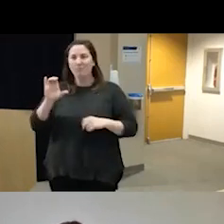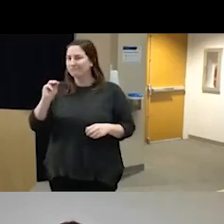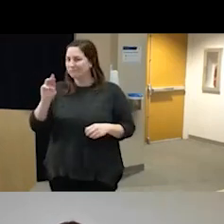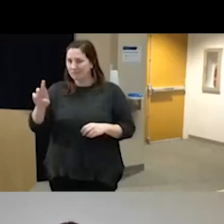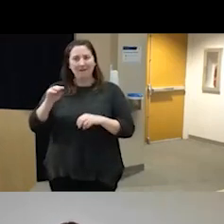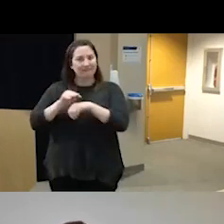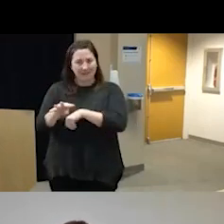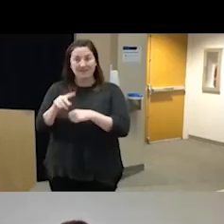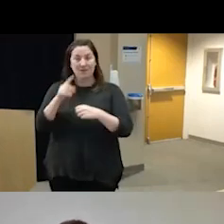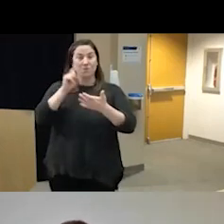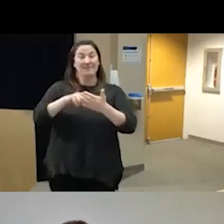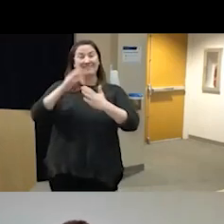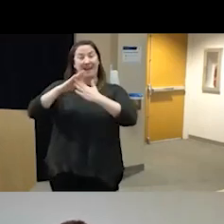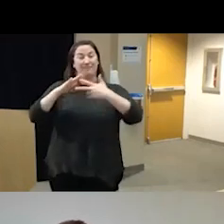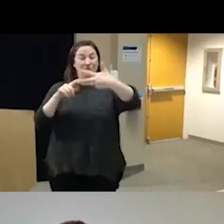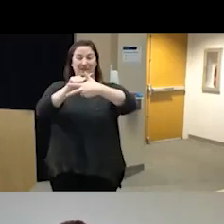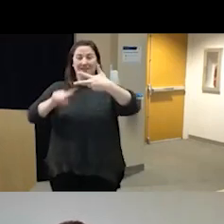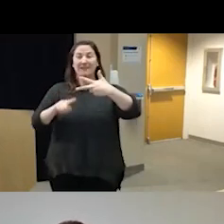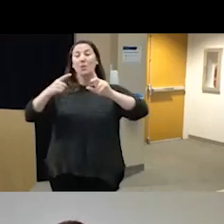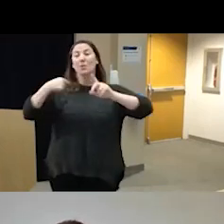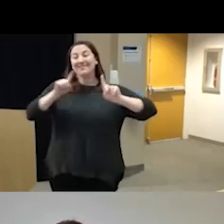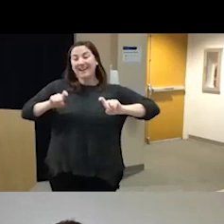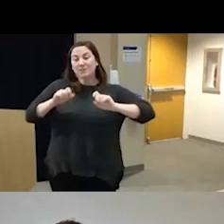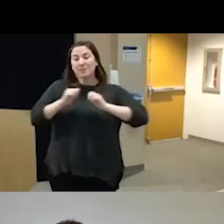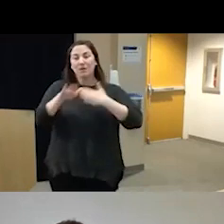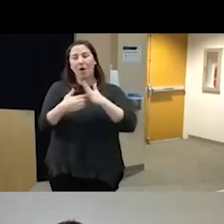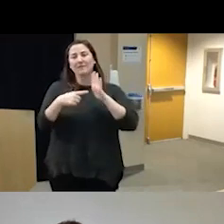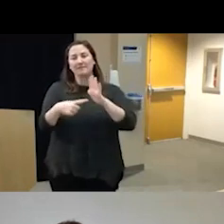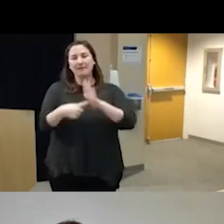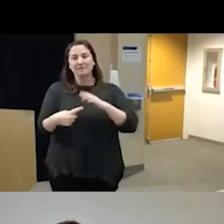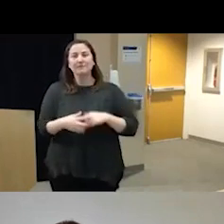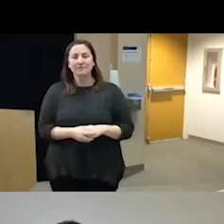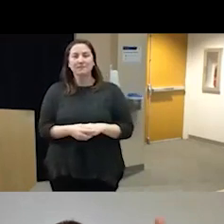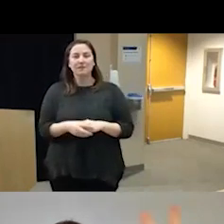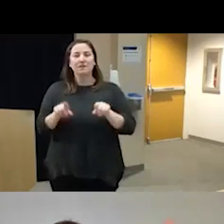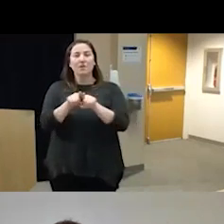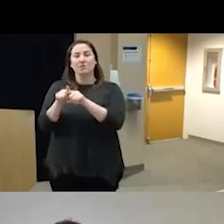three are tested for total symptoms and you later on in a miraculate didn't have two positive each